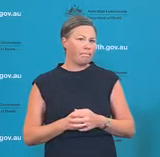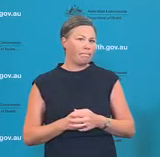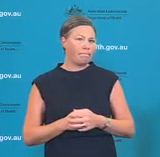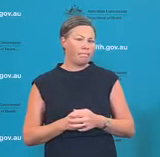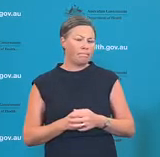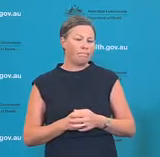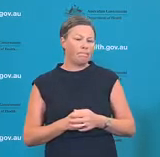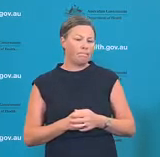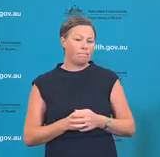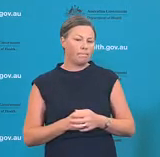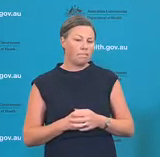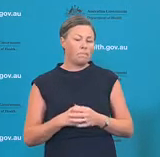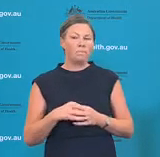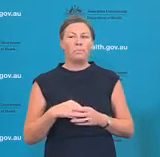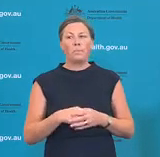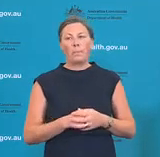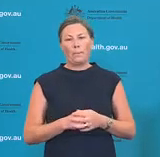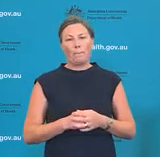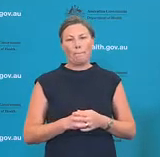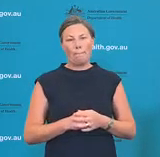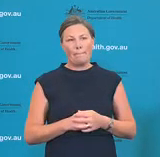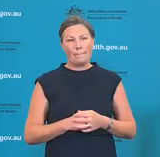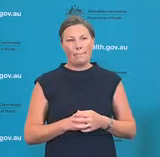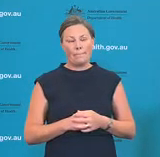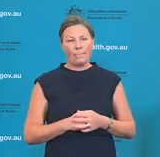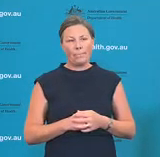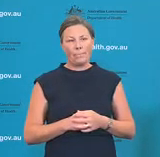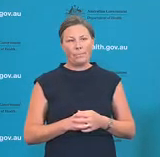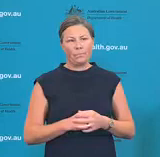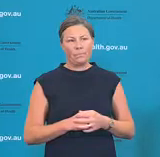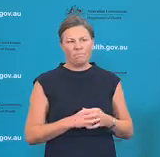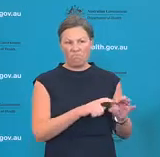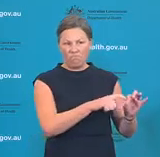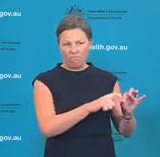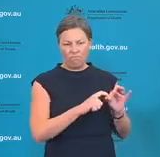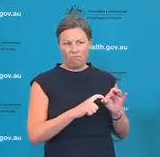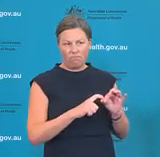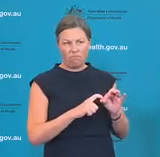health professionals needing to download this app as opposed to it being voluntary,